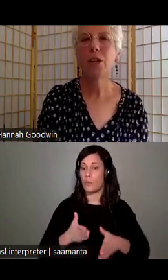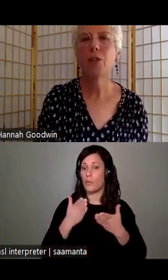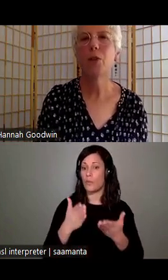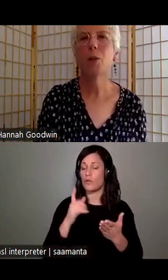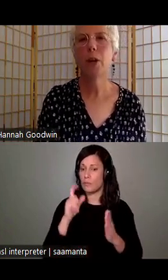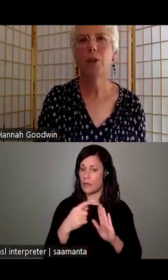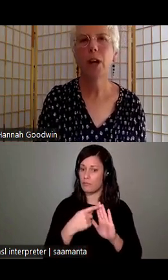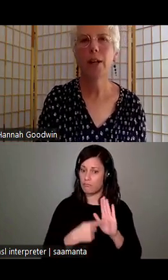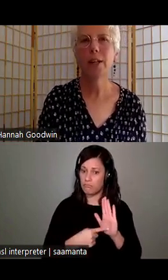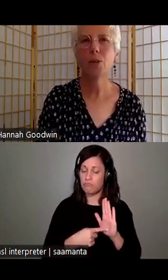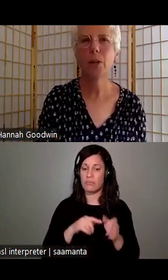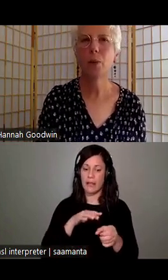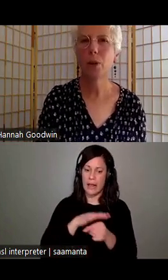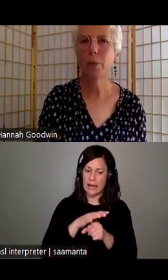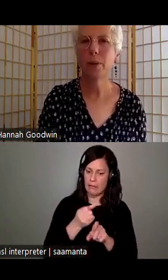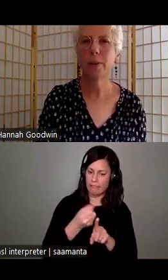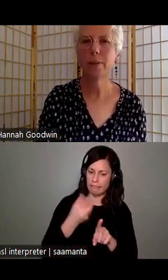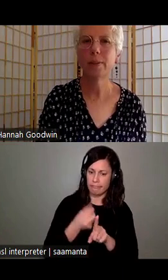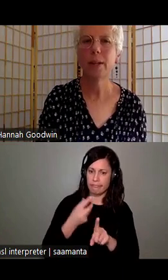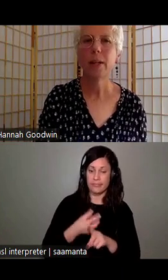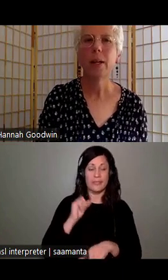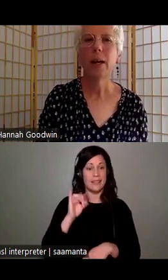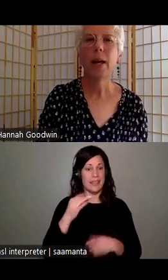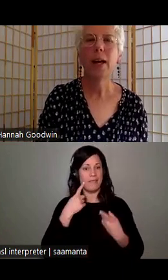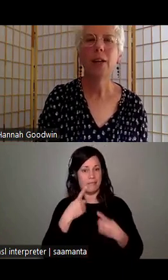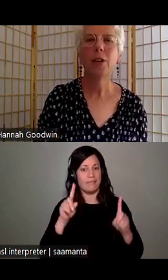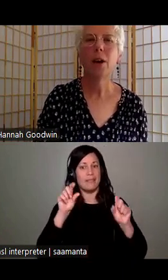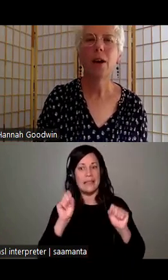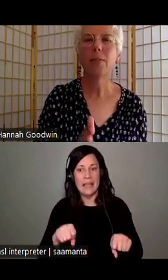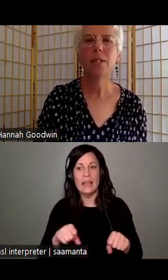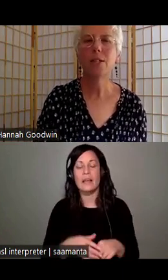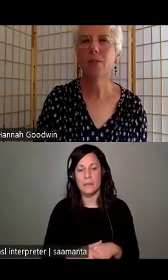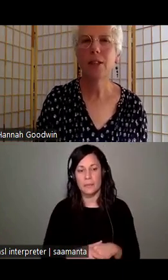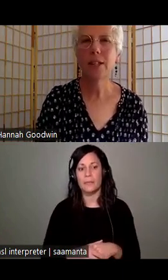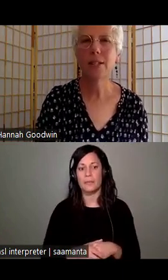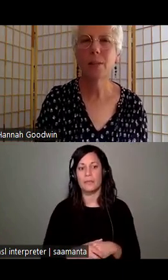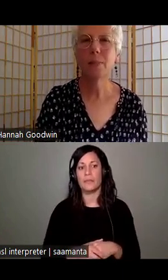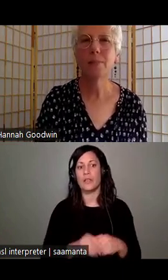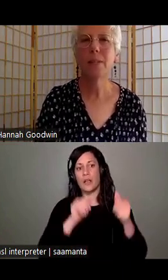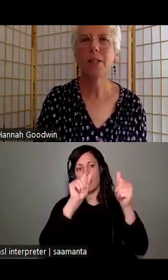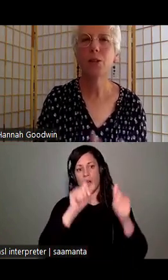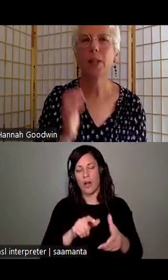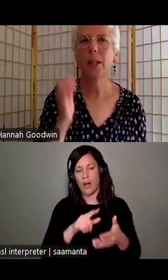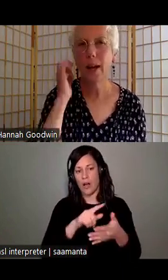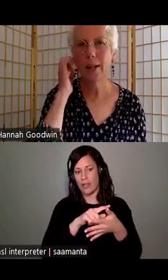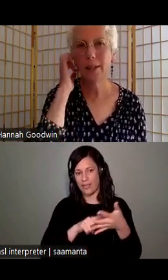to confirm whether or not it's really workable. And all of these different things seem need to align.